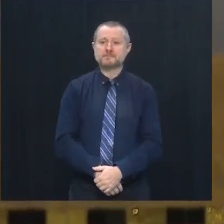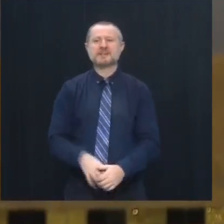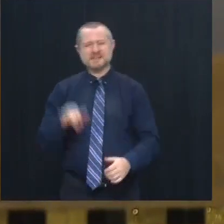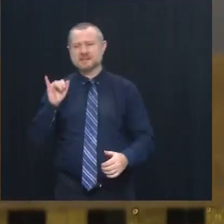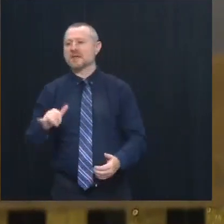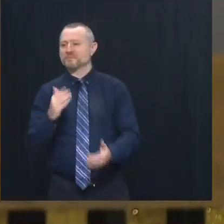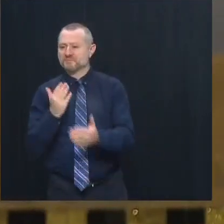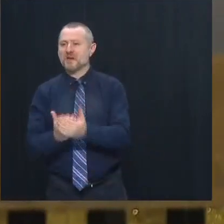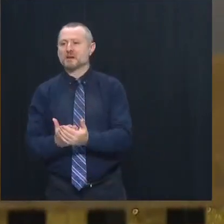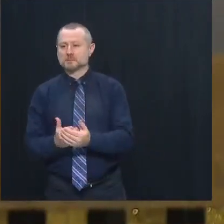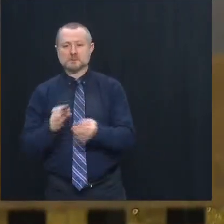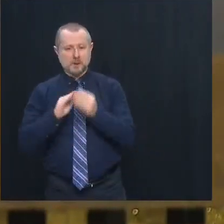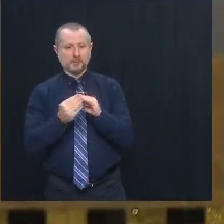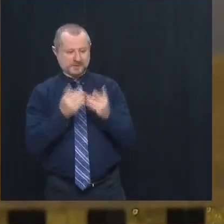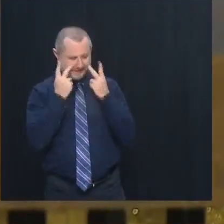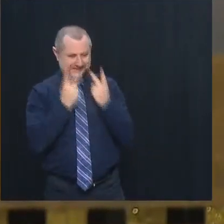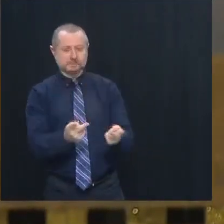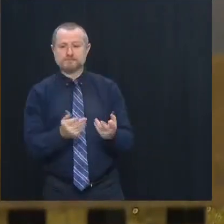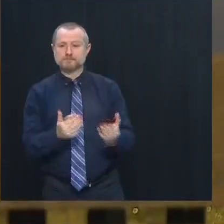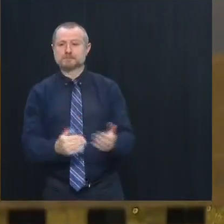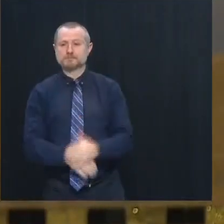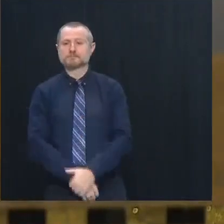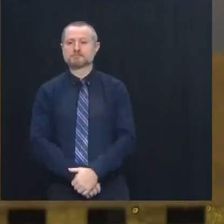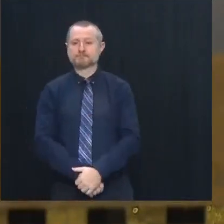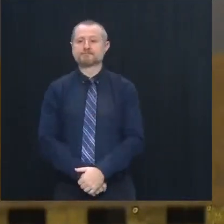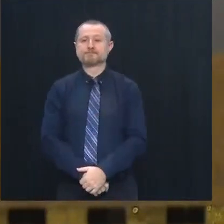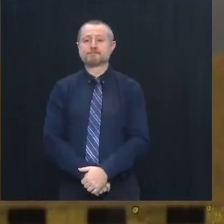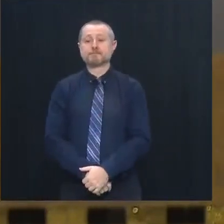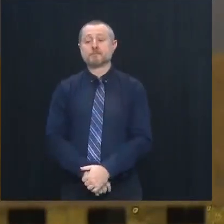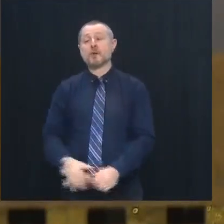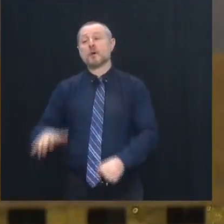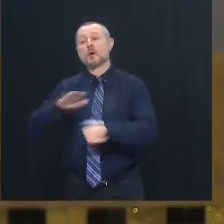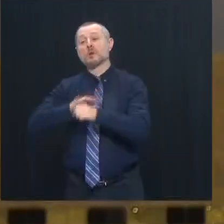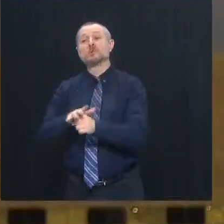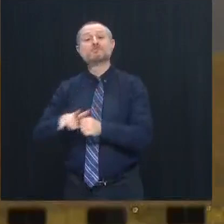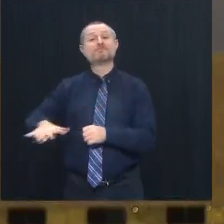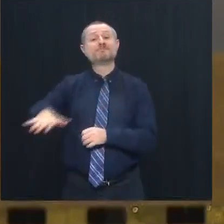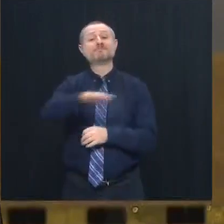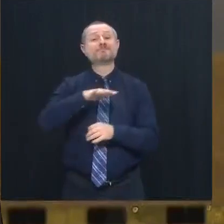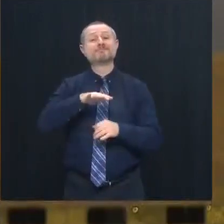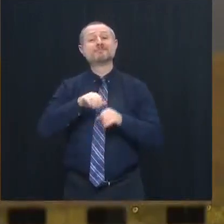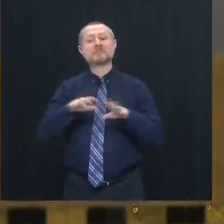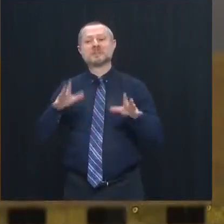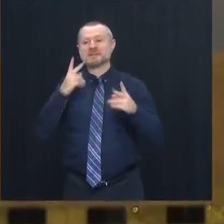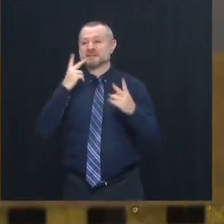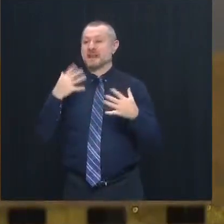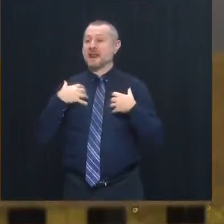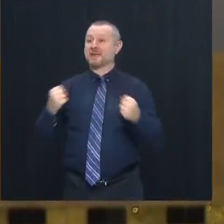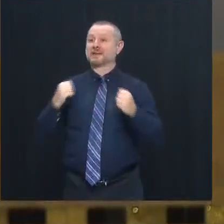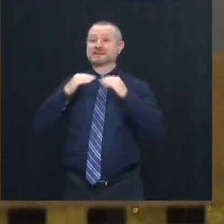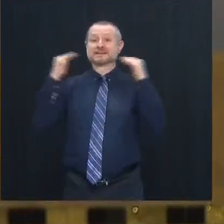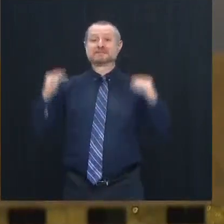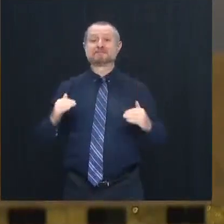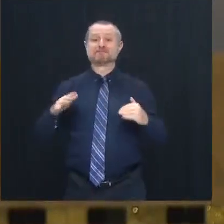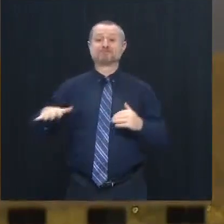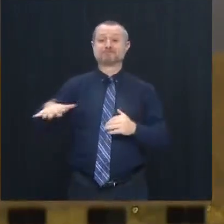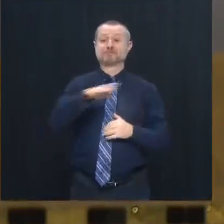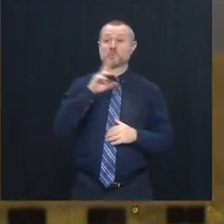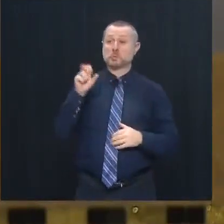OVER THREE TIMES HIGHER COMPARED TO WHITE PATIENTS.